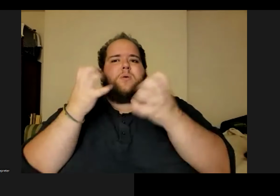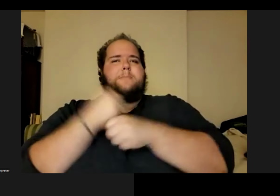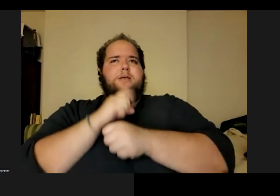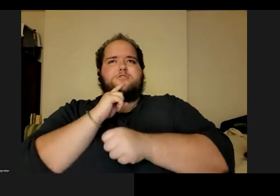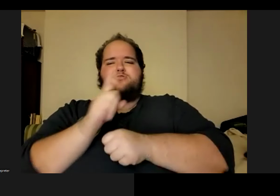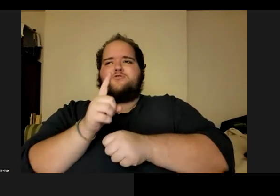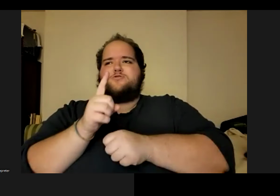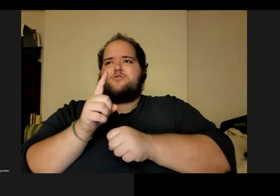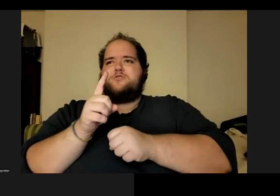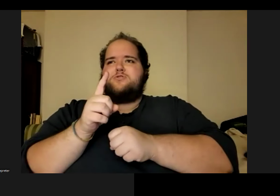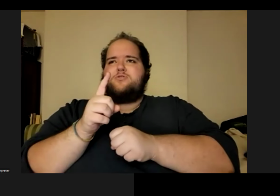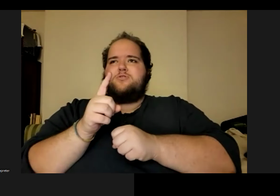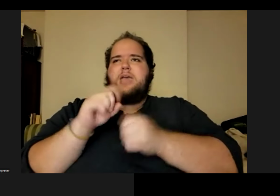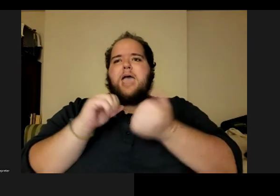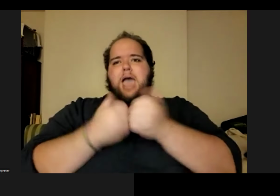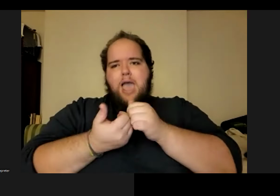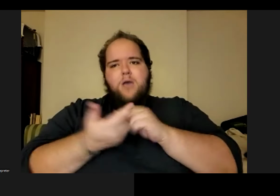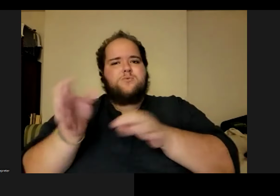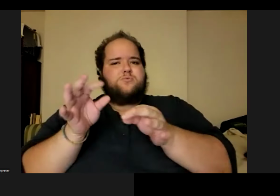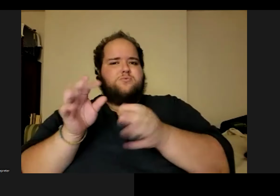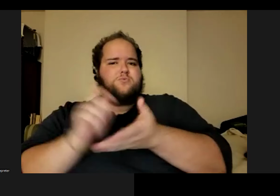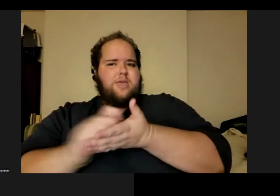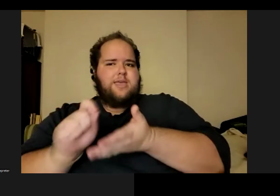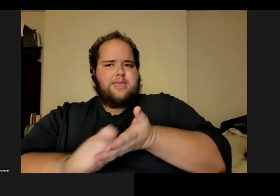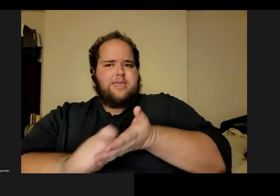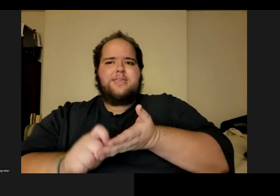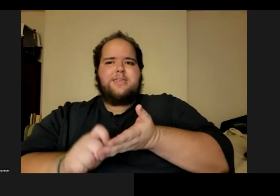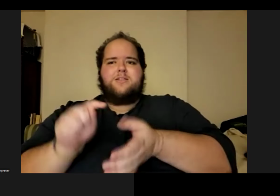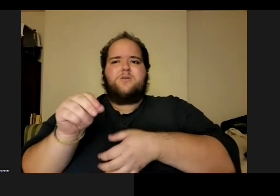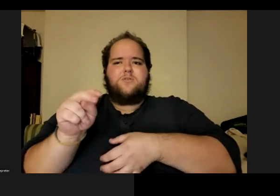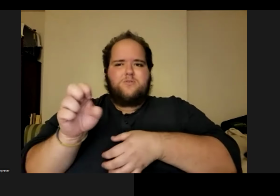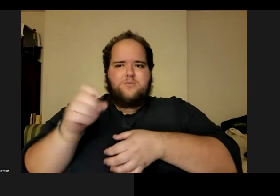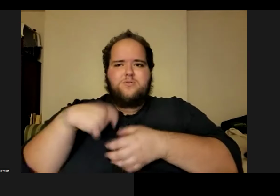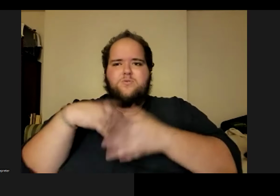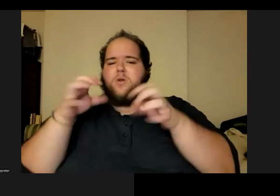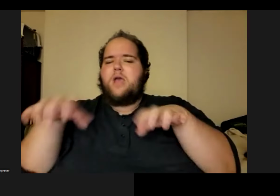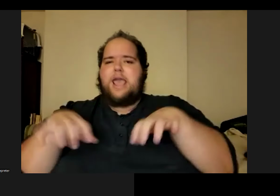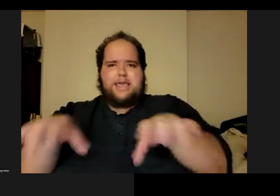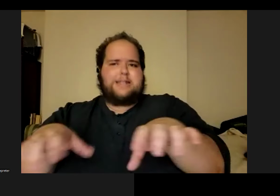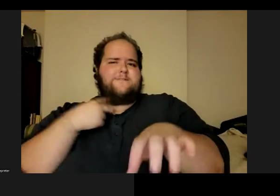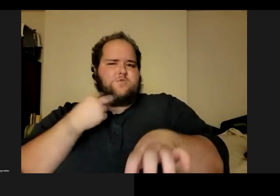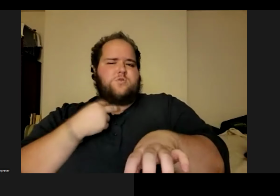how you're writing. That's also part of tone. is to keep that active voice going.